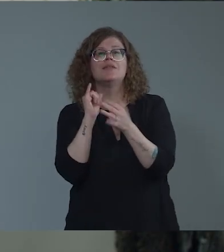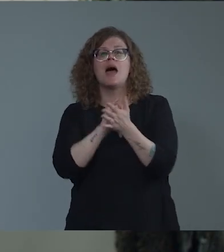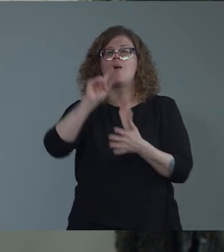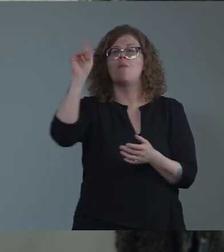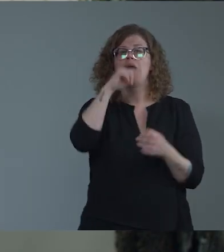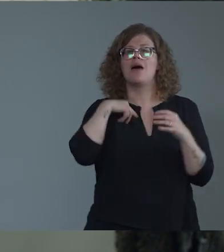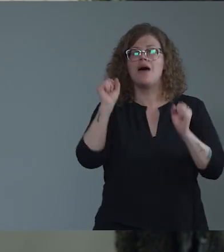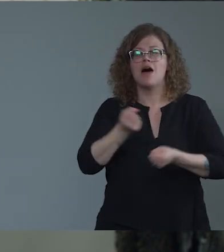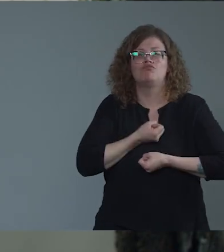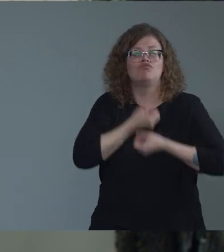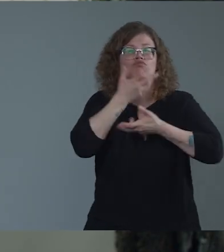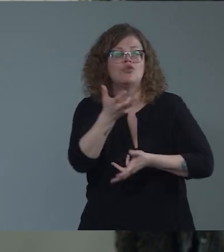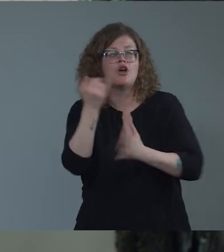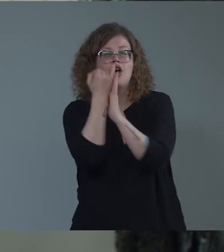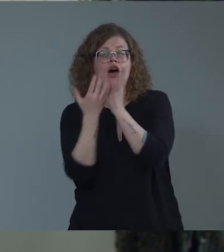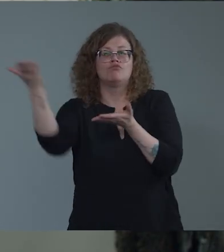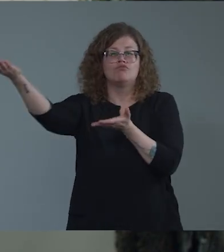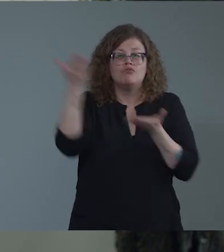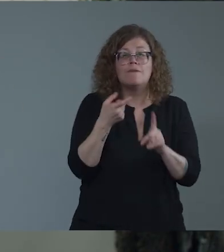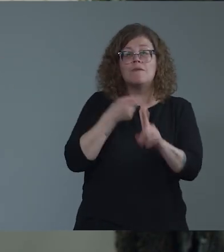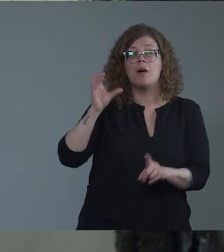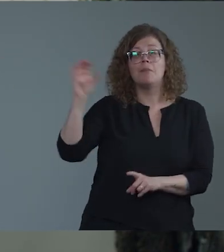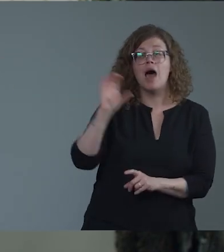a, system where artists who are from